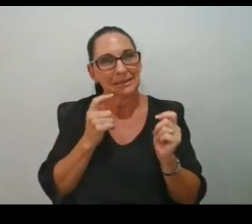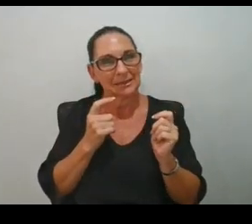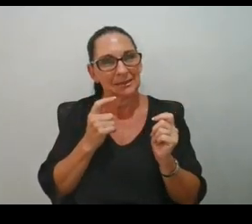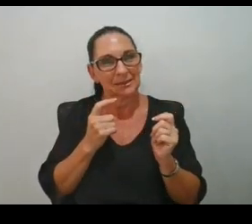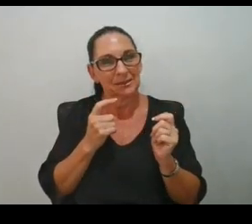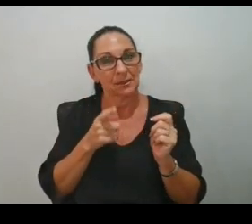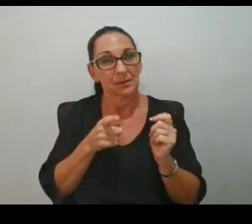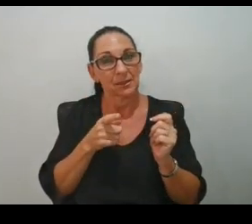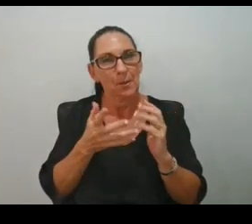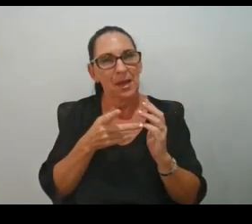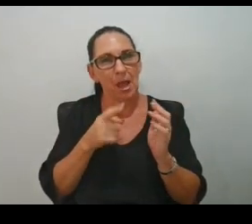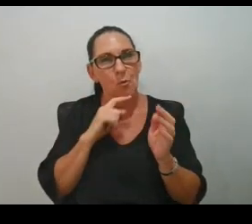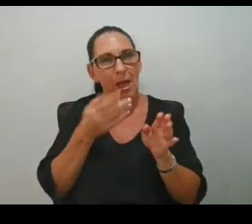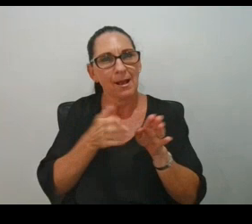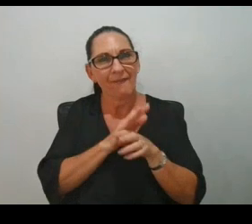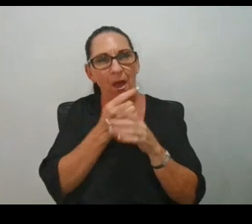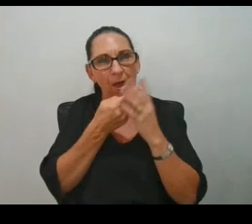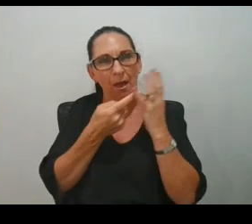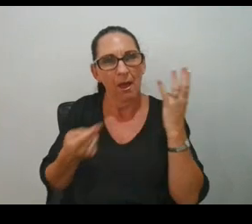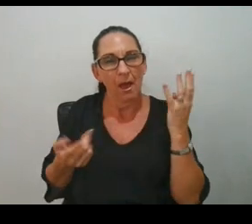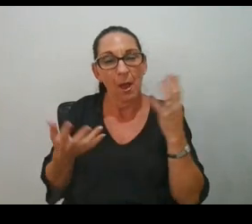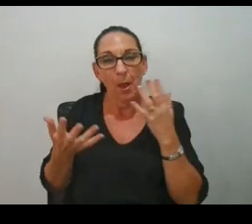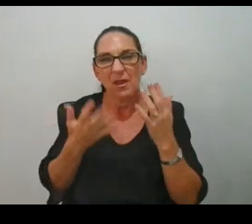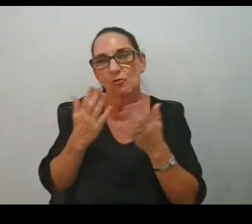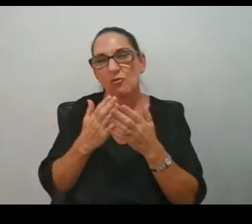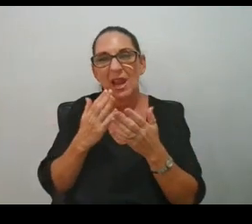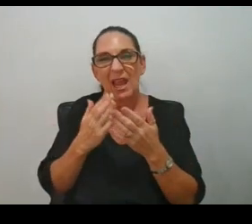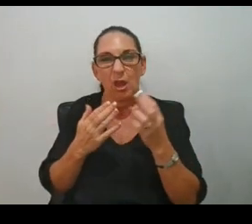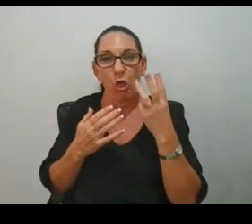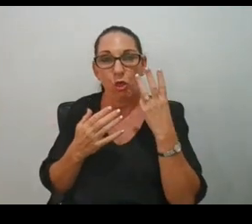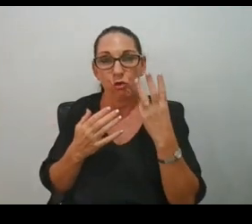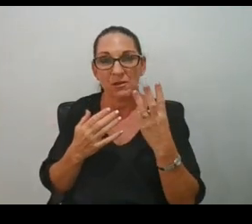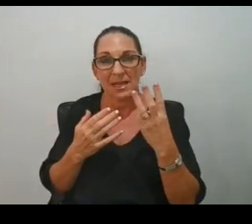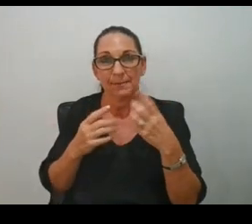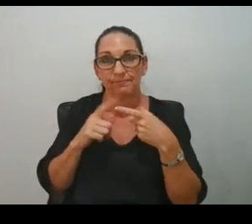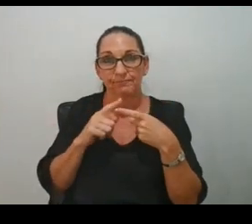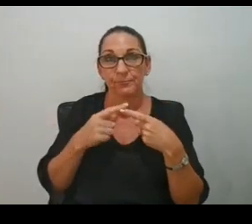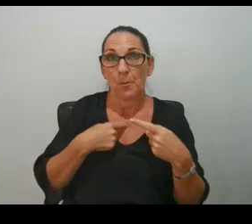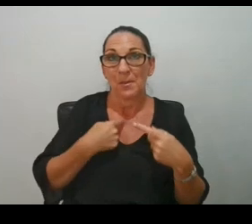things so it's it's split into three essentially you're a single person person if I go from the